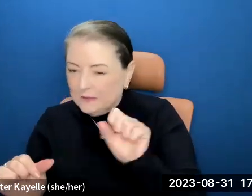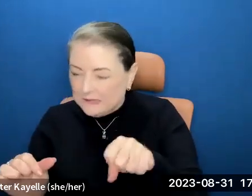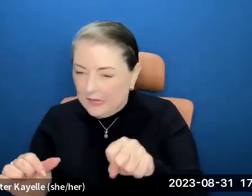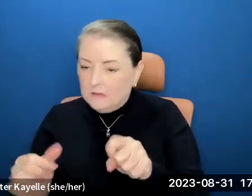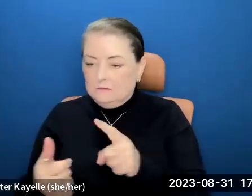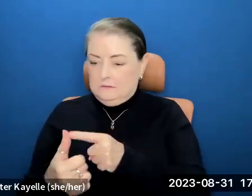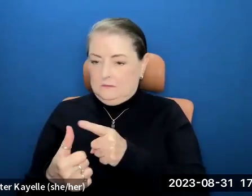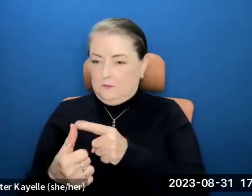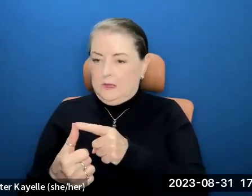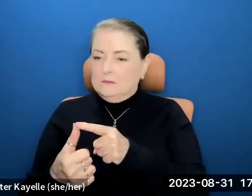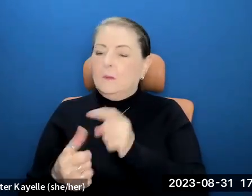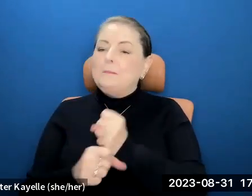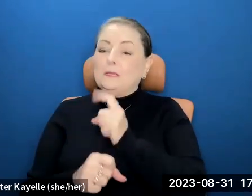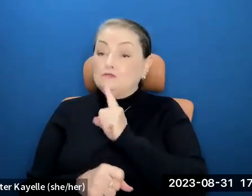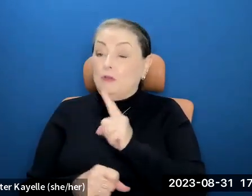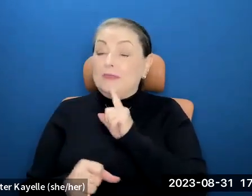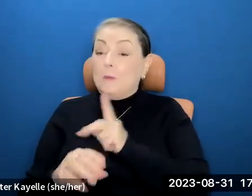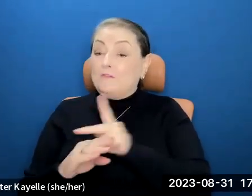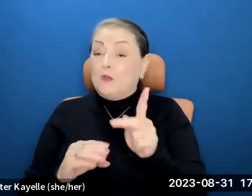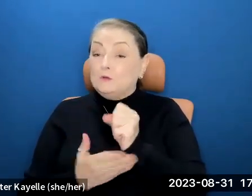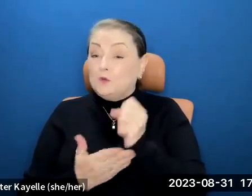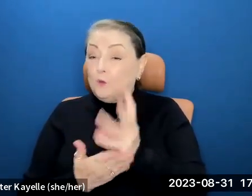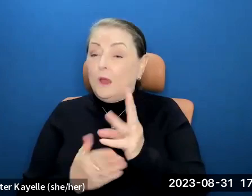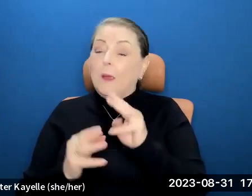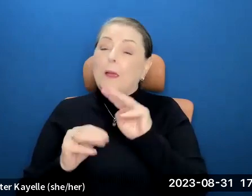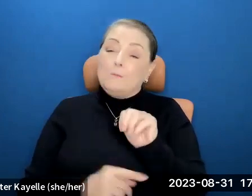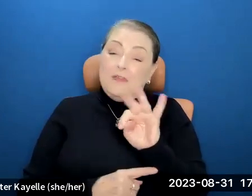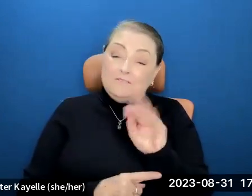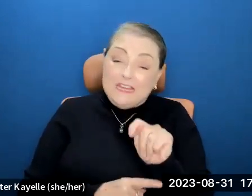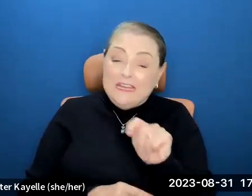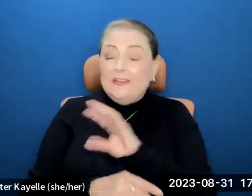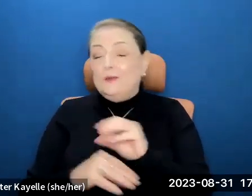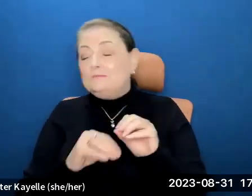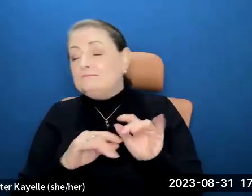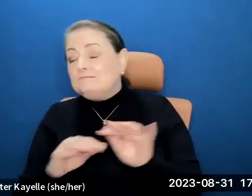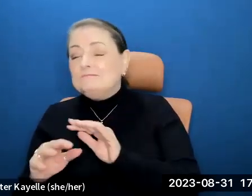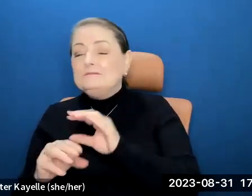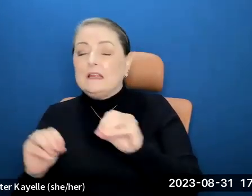sure that professional social workers marriage and family therapists and licensed Mental Health